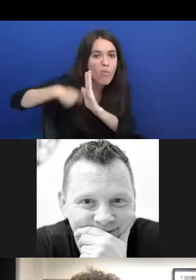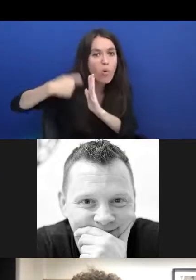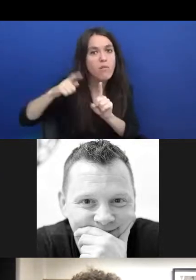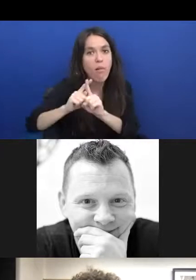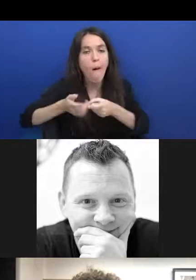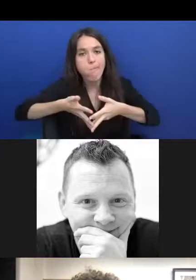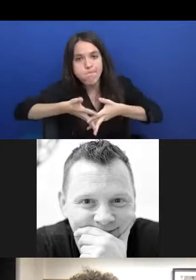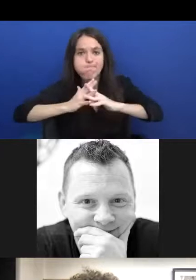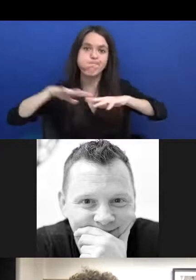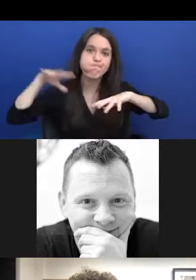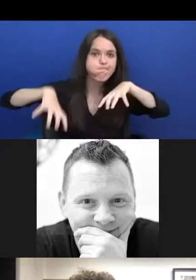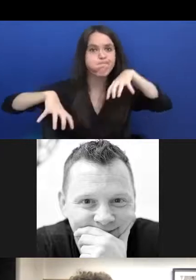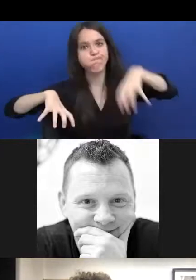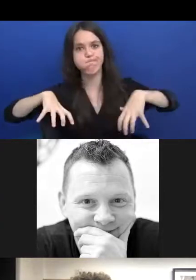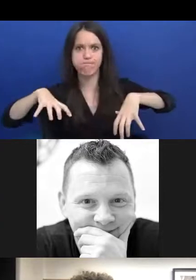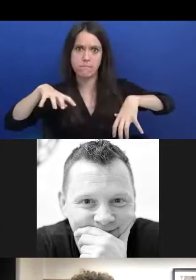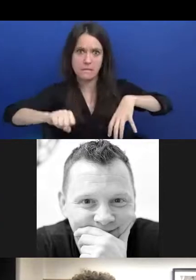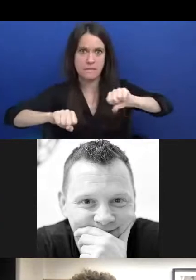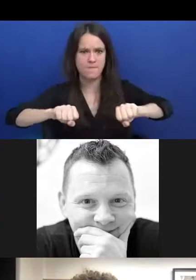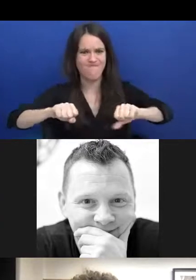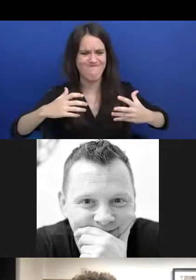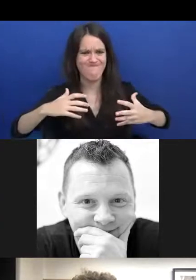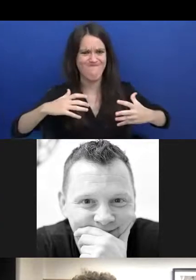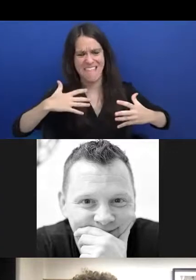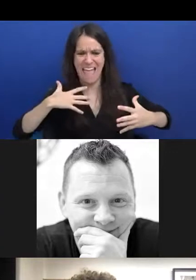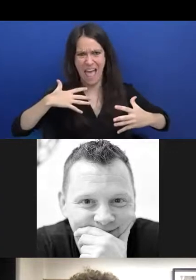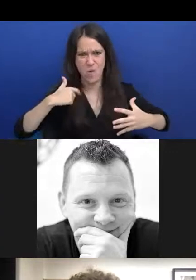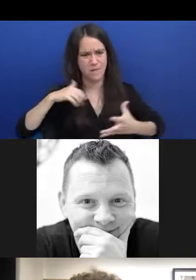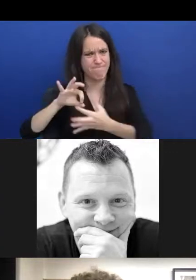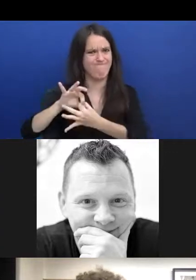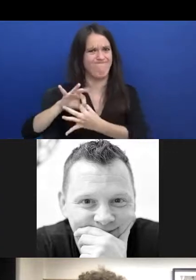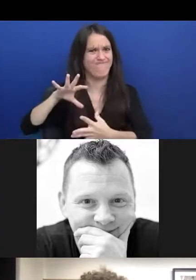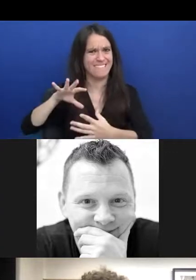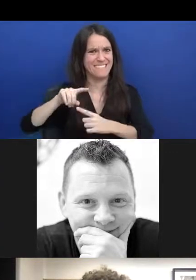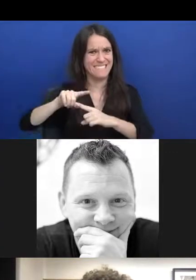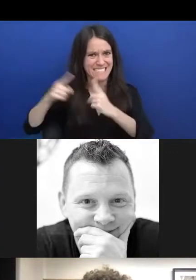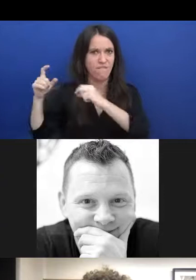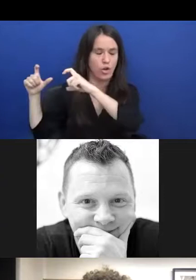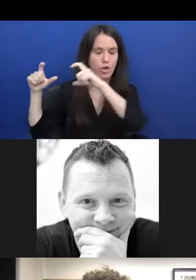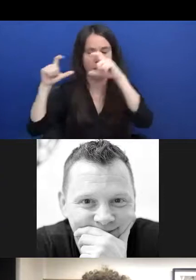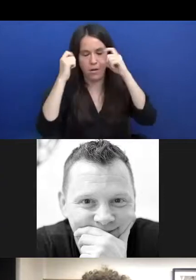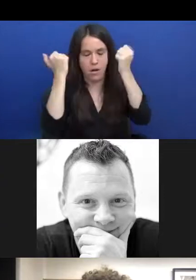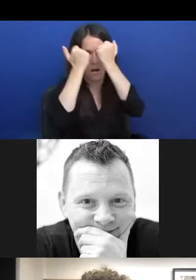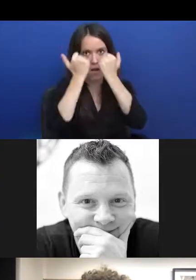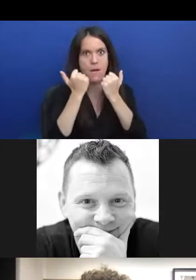work can inadvertently continue those projects and how we can subvert that and redirect our energies